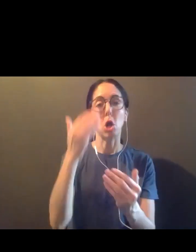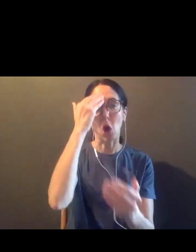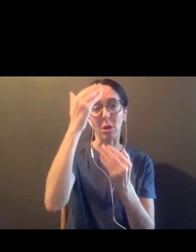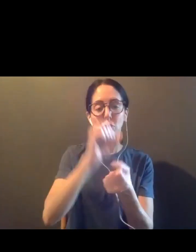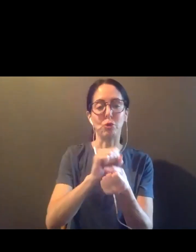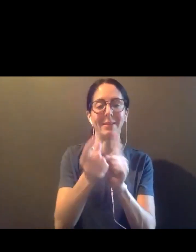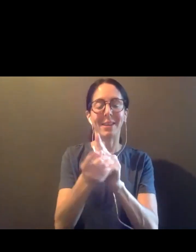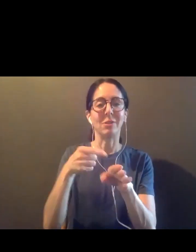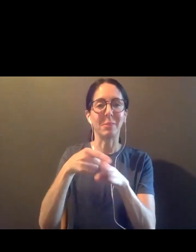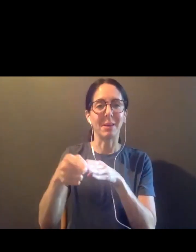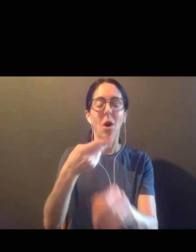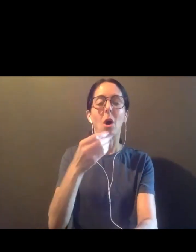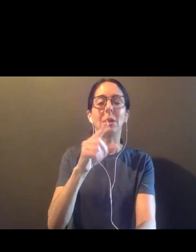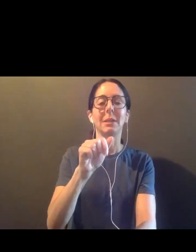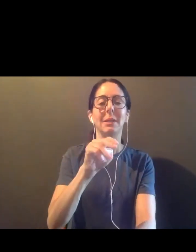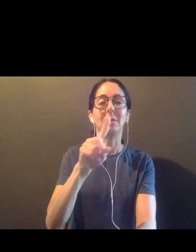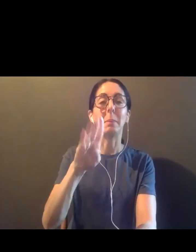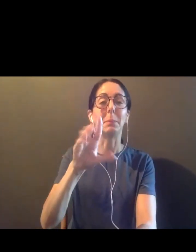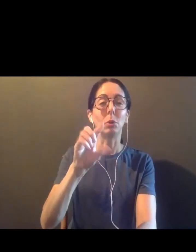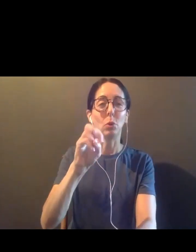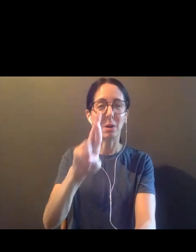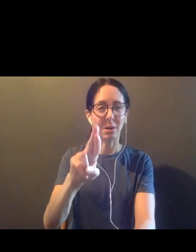at Holland Bloorview Kids Rehabilitation Hospital.